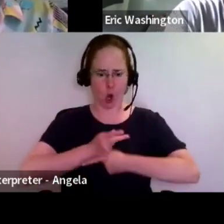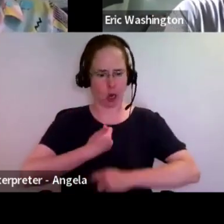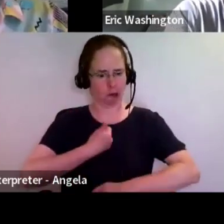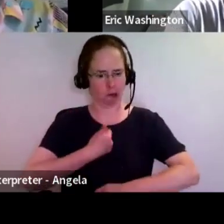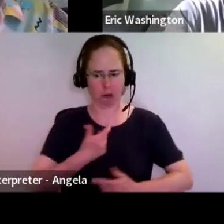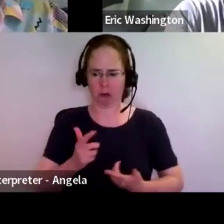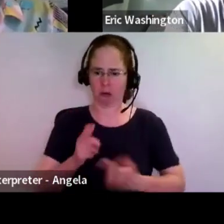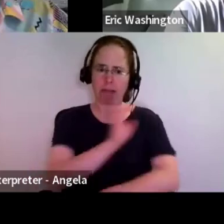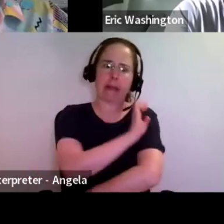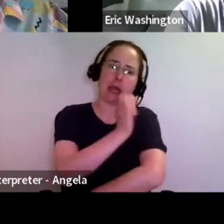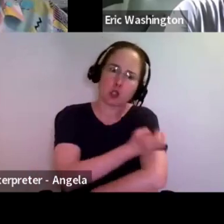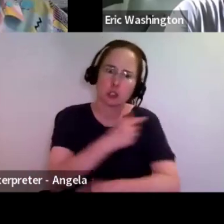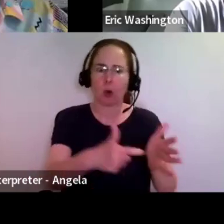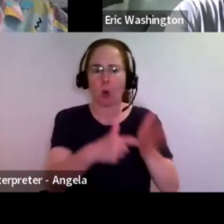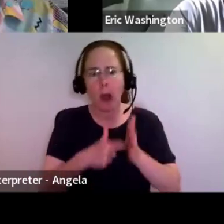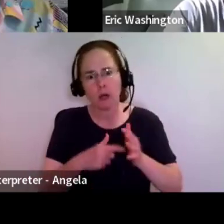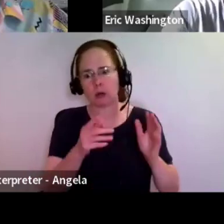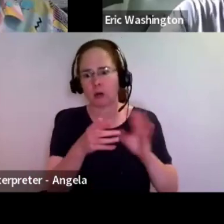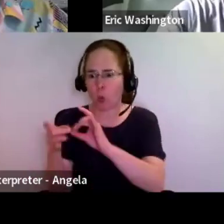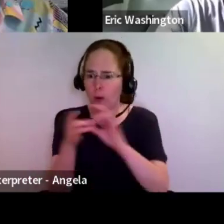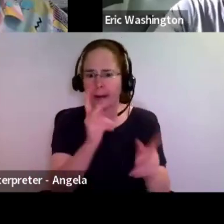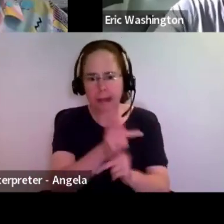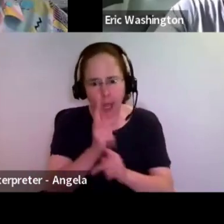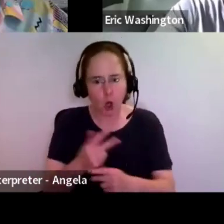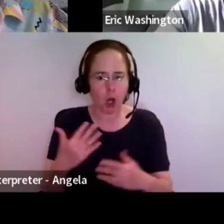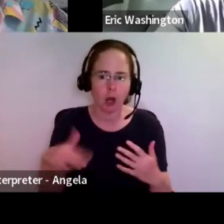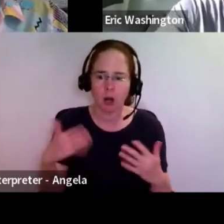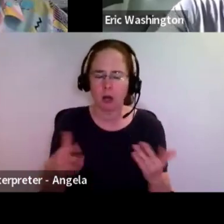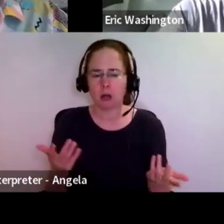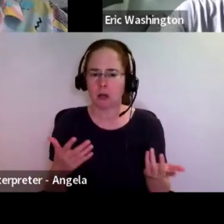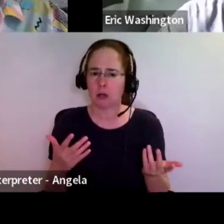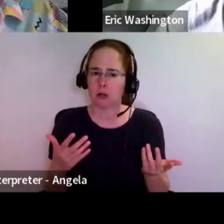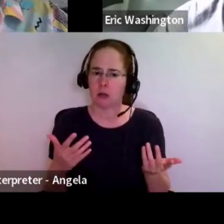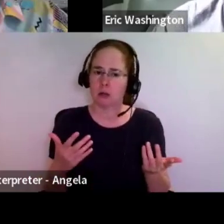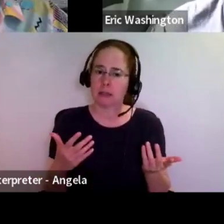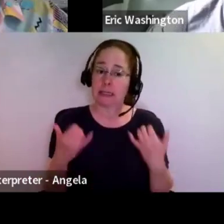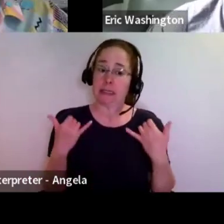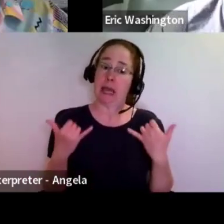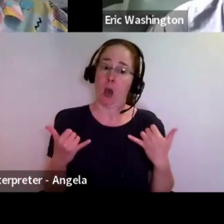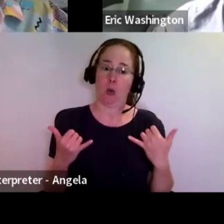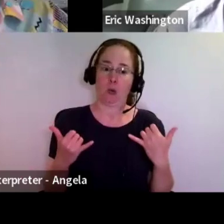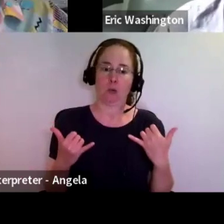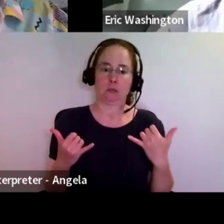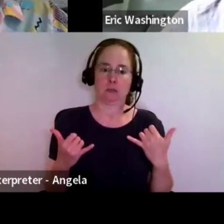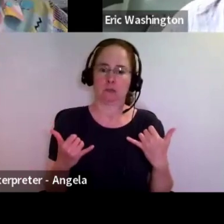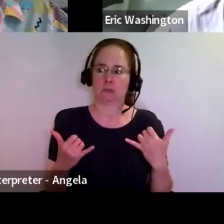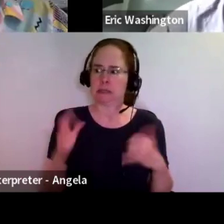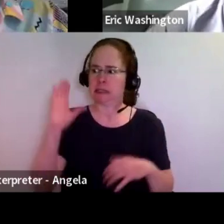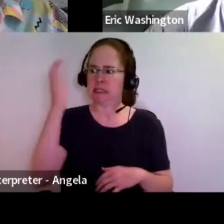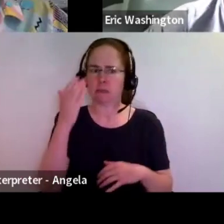energy that's required to do that. And there's definitely seeming now sort of a groundswell of people wanting